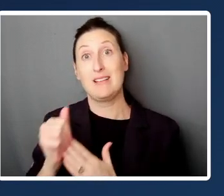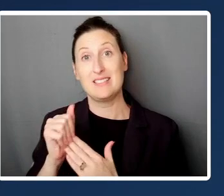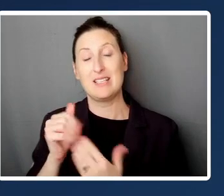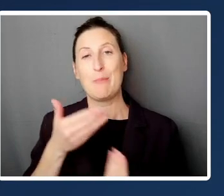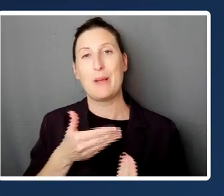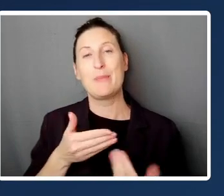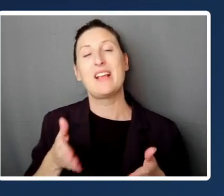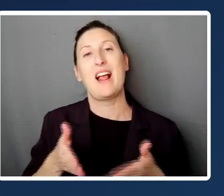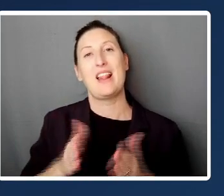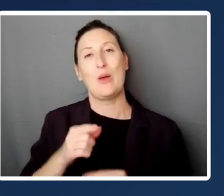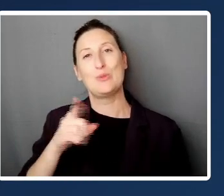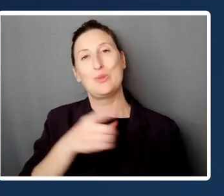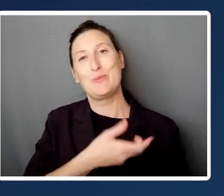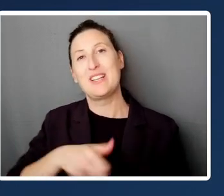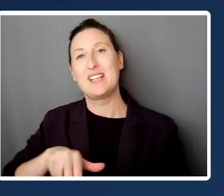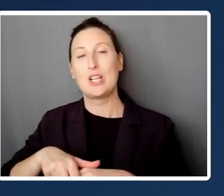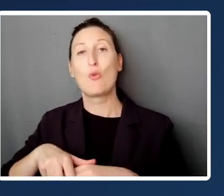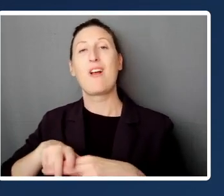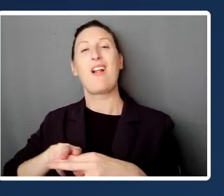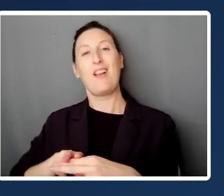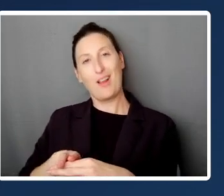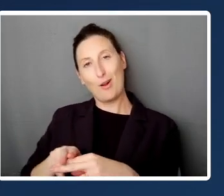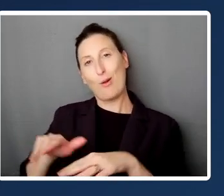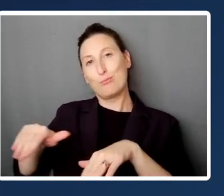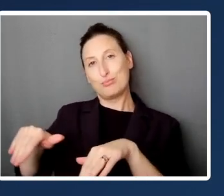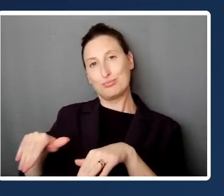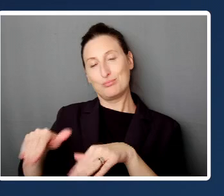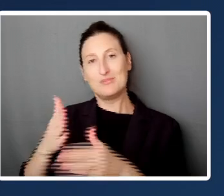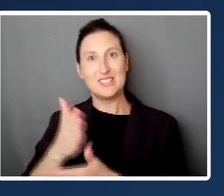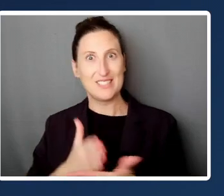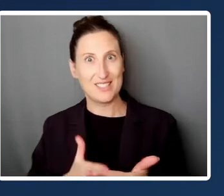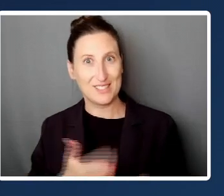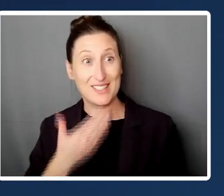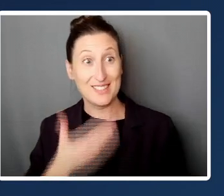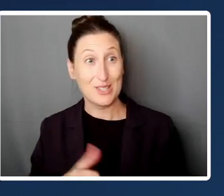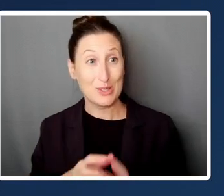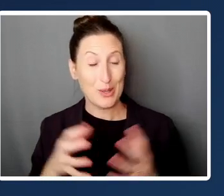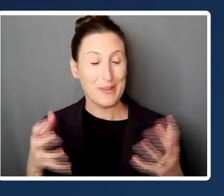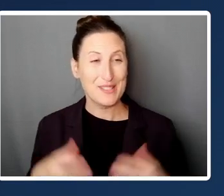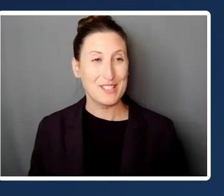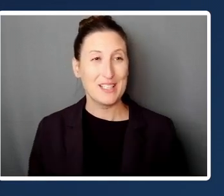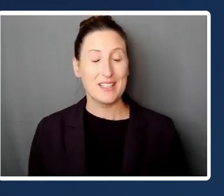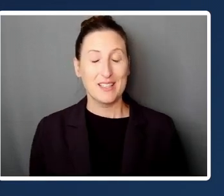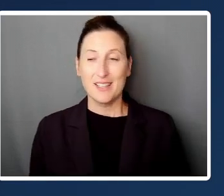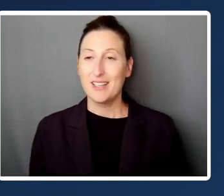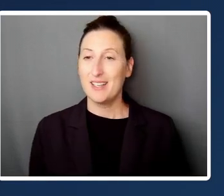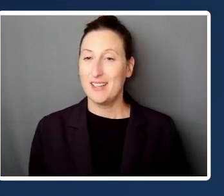you. Thank you so much. And now, while Angela is still on, let's explore how YIRA communities